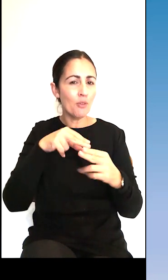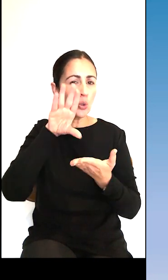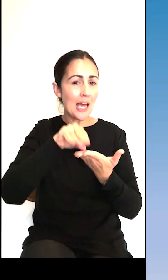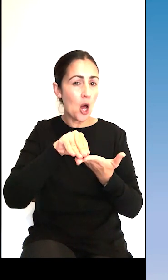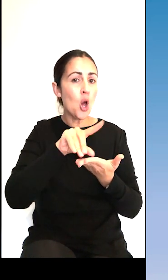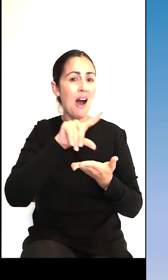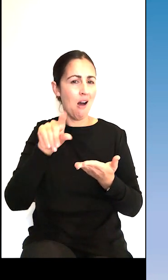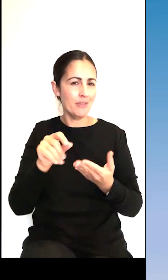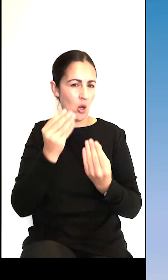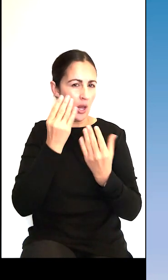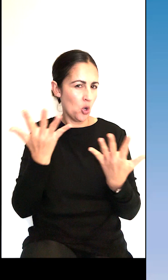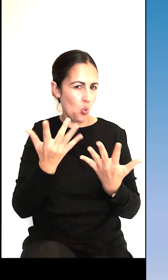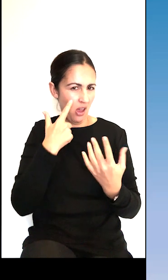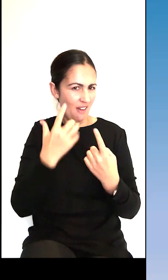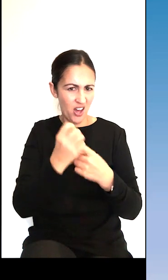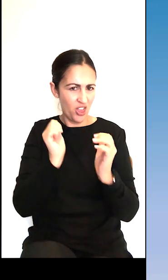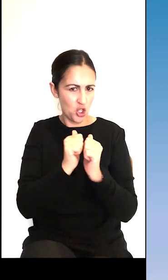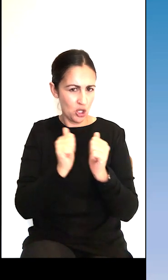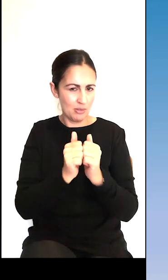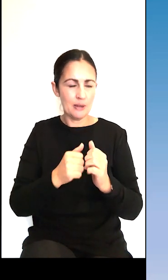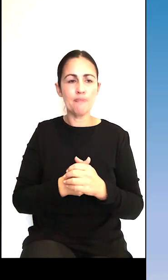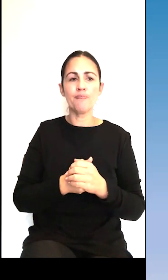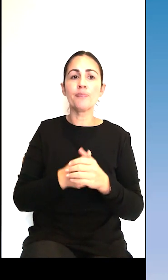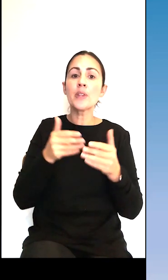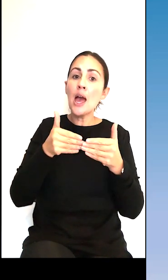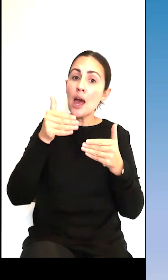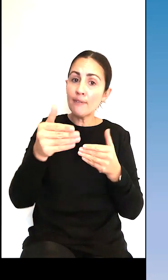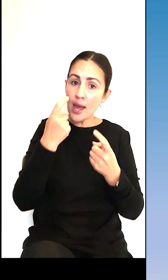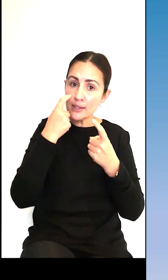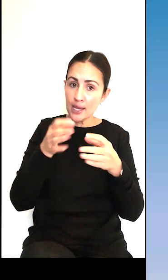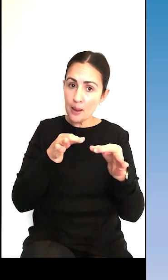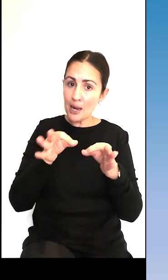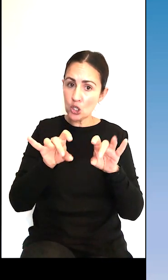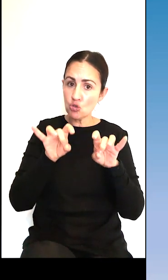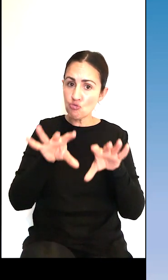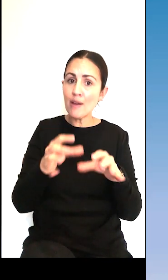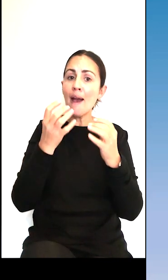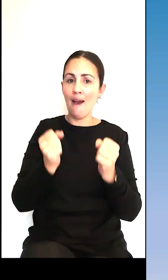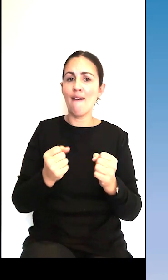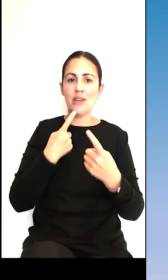Just one more point - Advance Care Planning Australia does have information in a number of languages